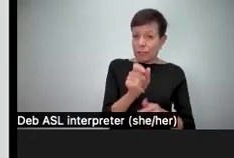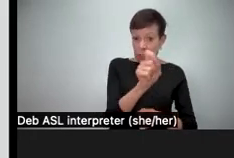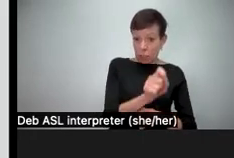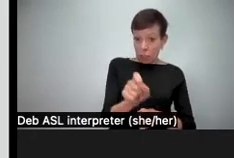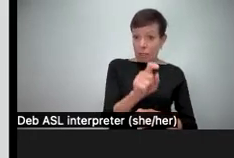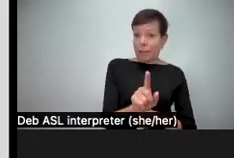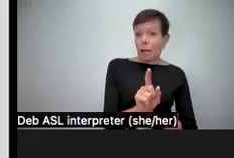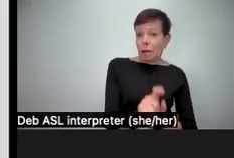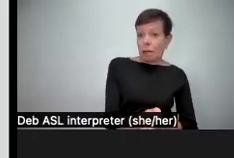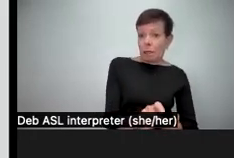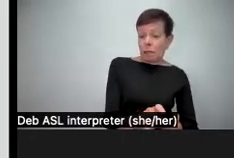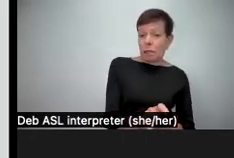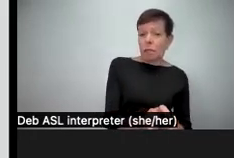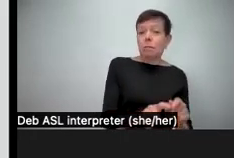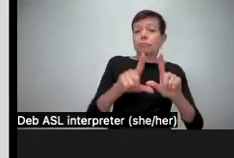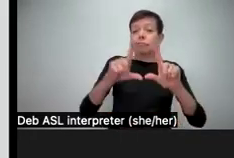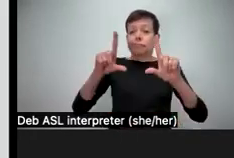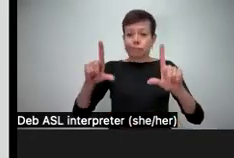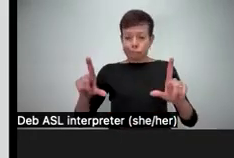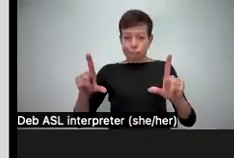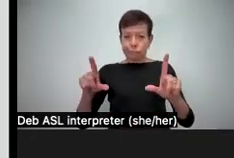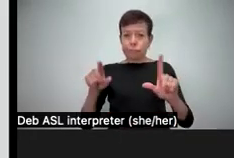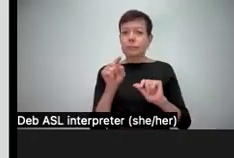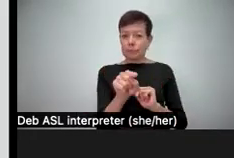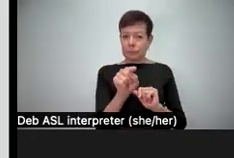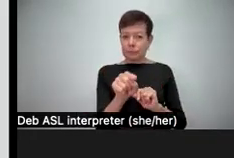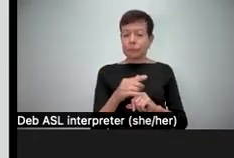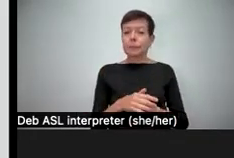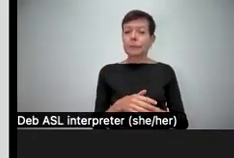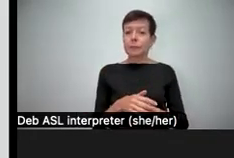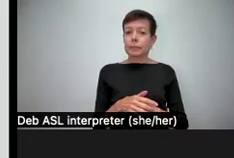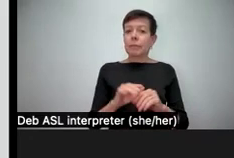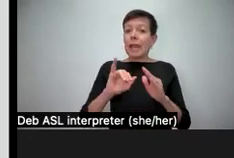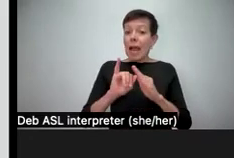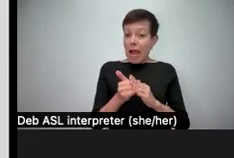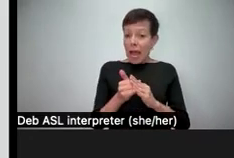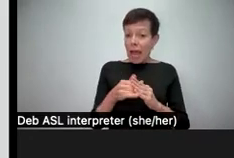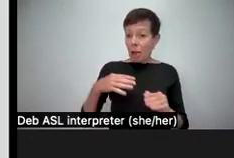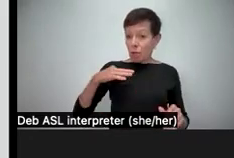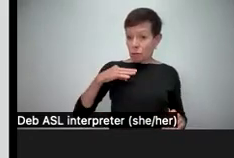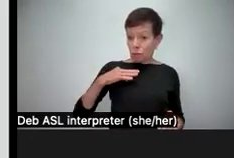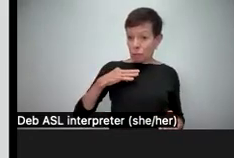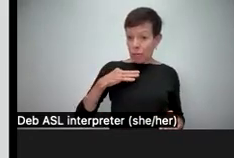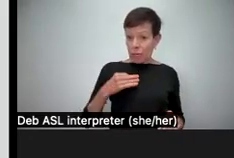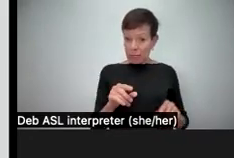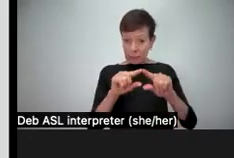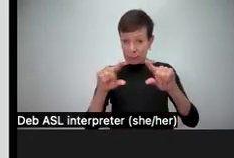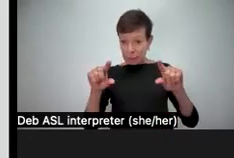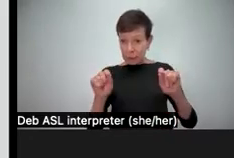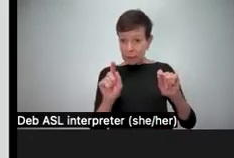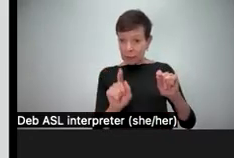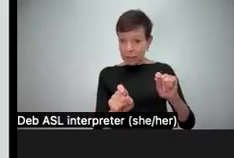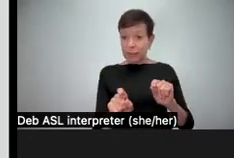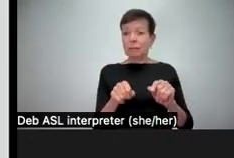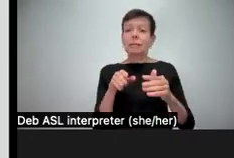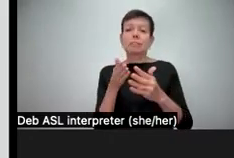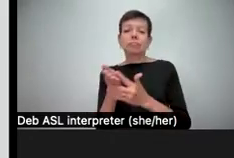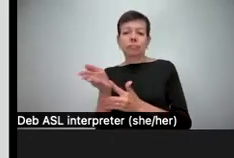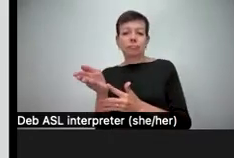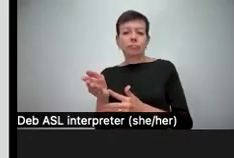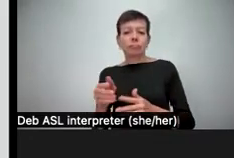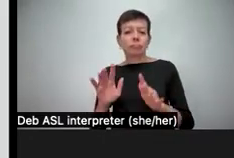and you'll be able to click the How to Apply login button here to get to the grant portal.